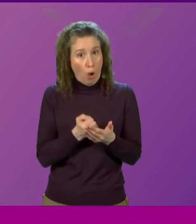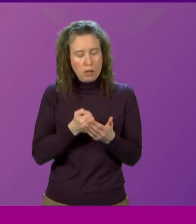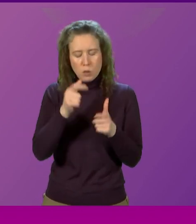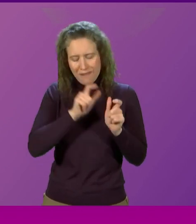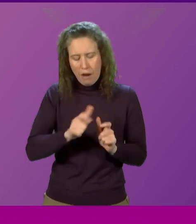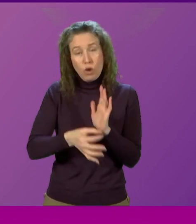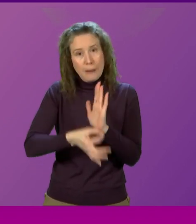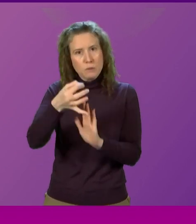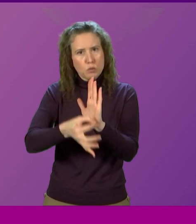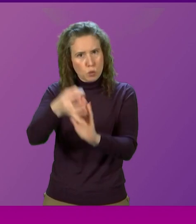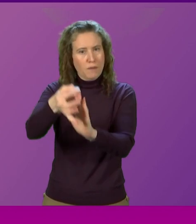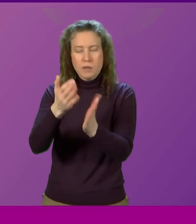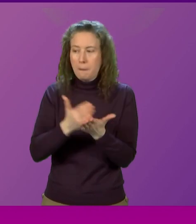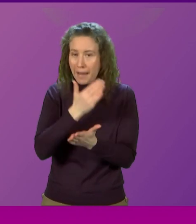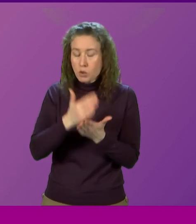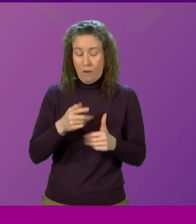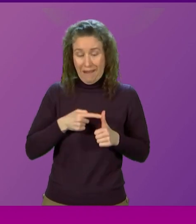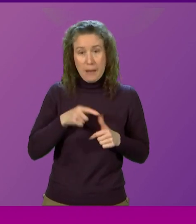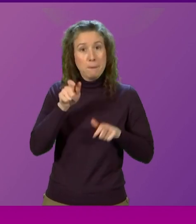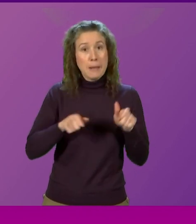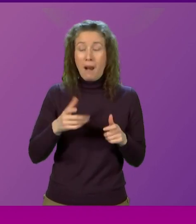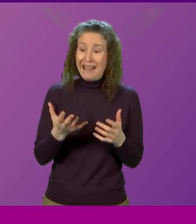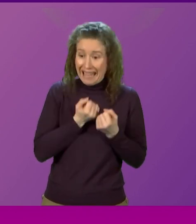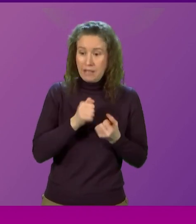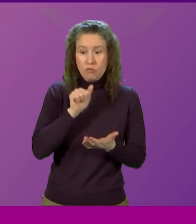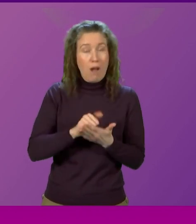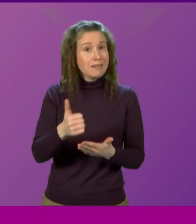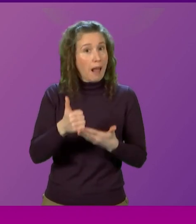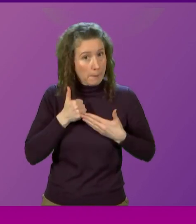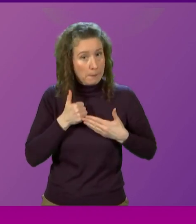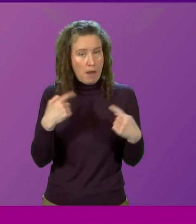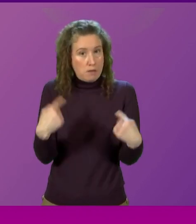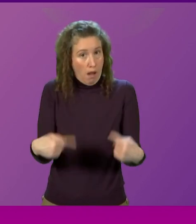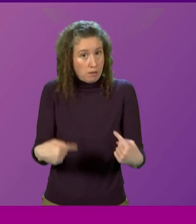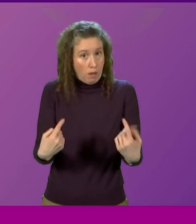that experience, so that, first, people are getting all the help to which they are entitled;